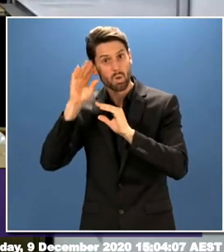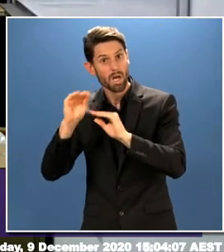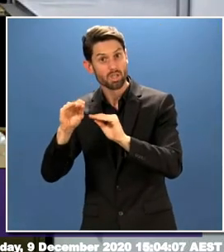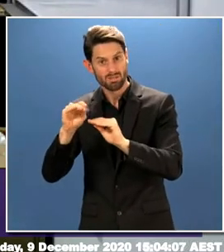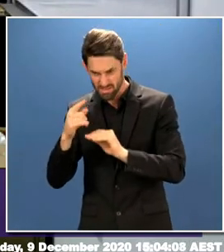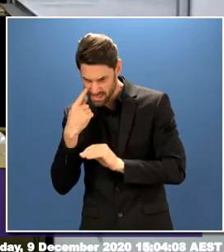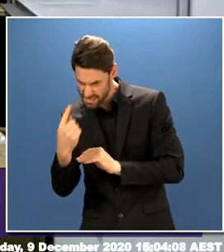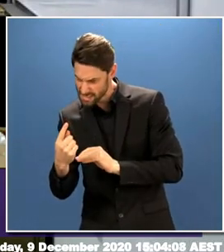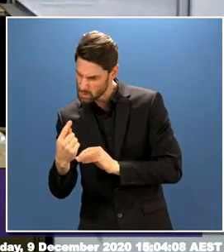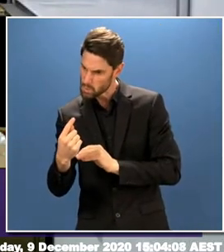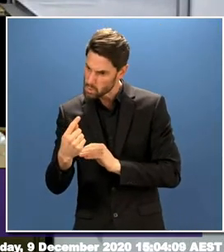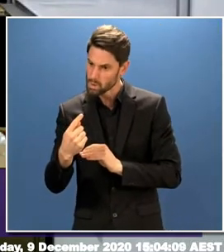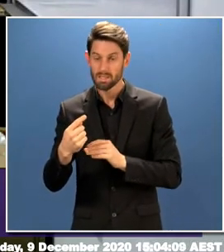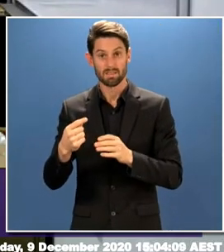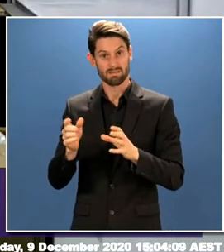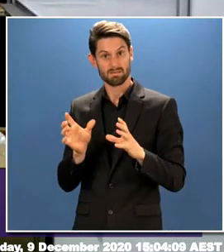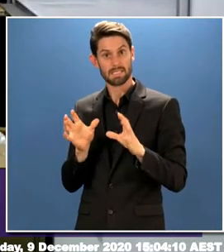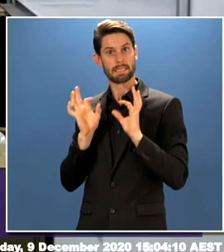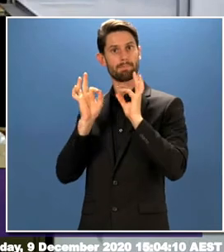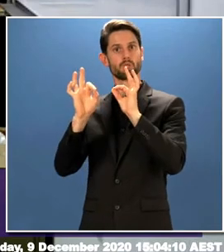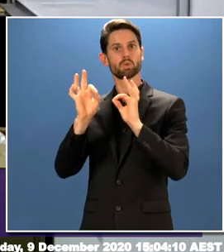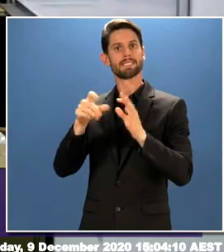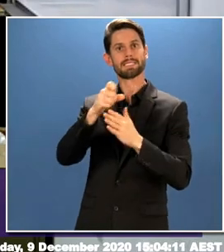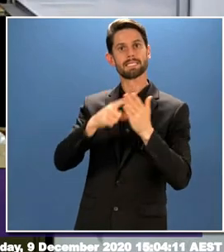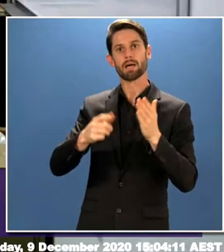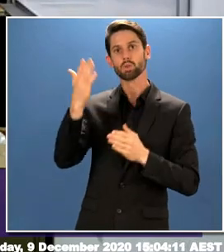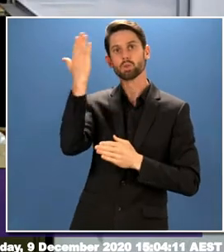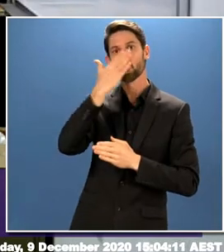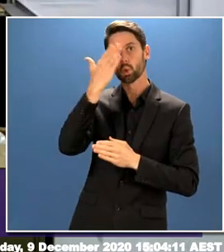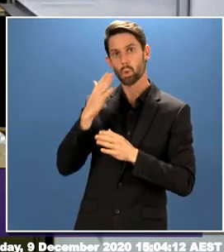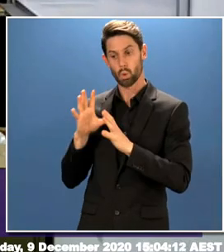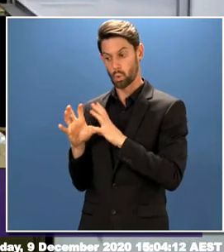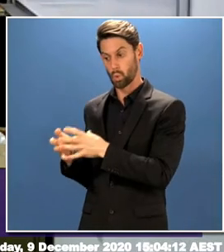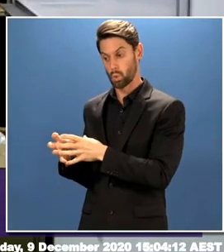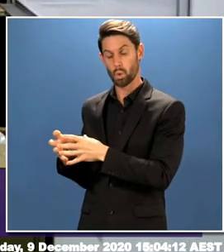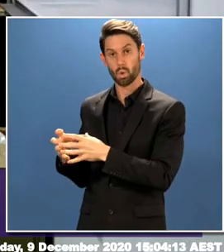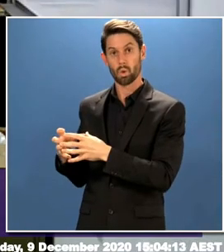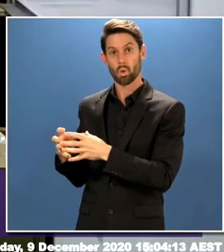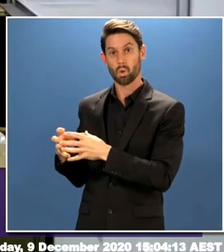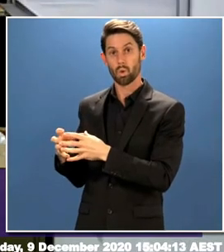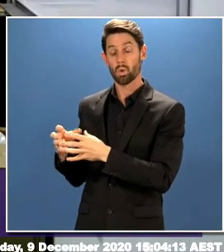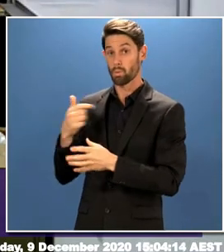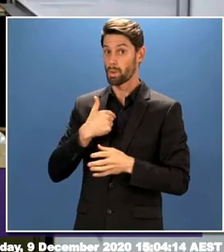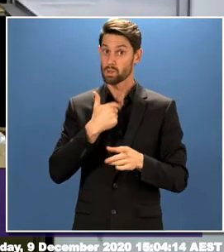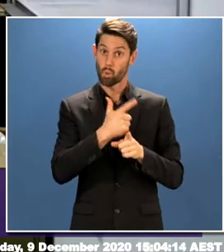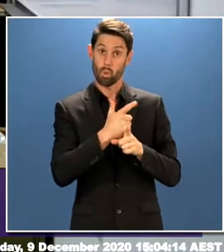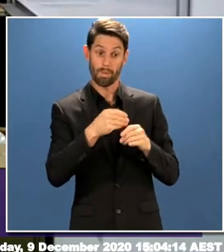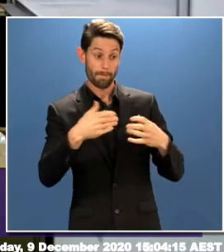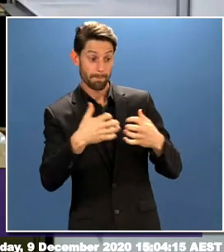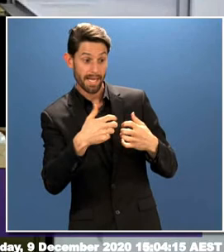segregated education, but even for many of the young people we spoke to later on, they were in mainstream schooling and still did not have conversations